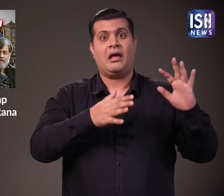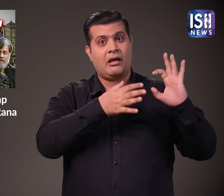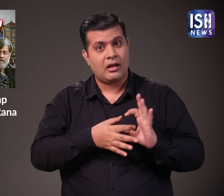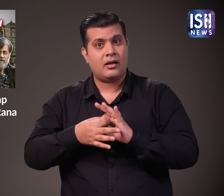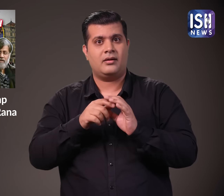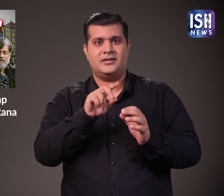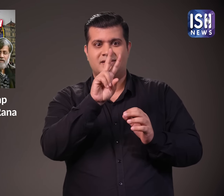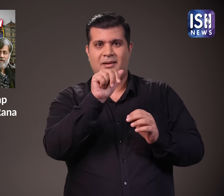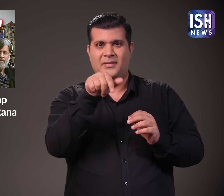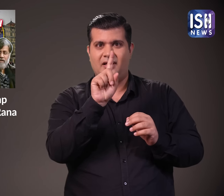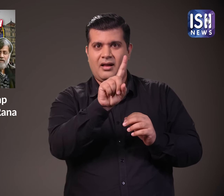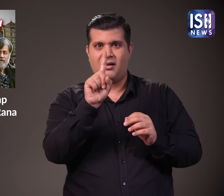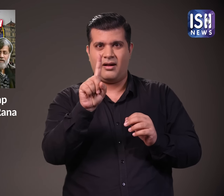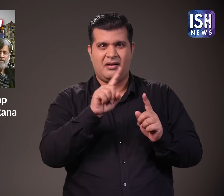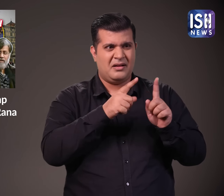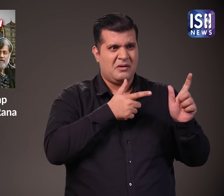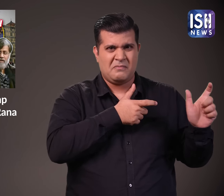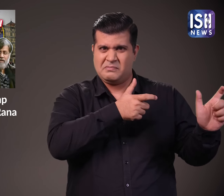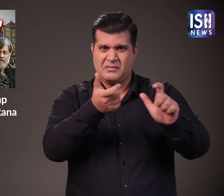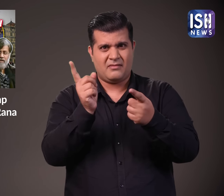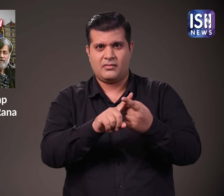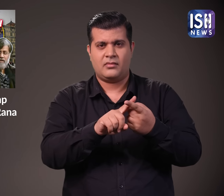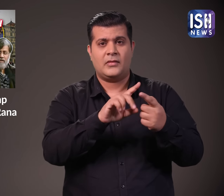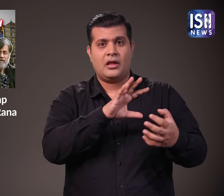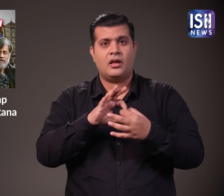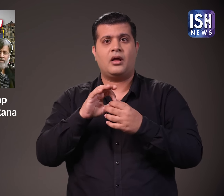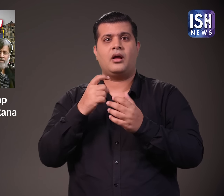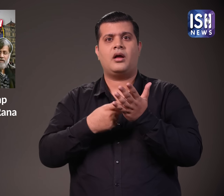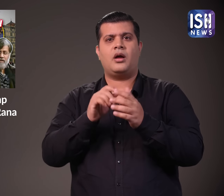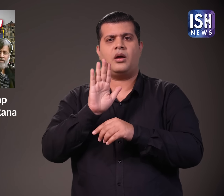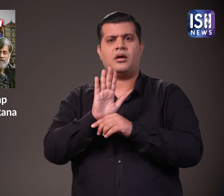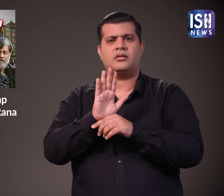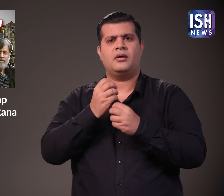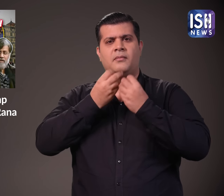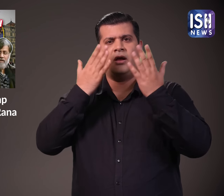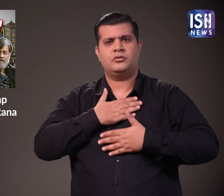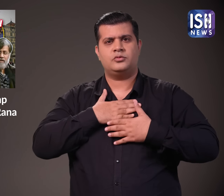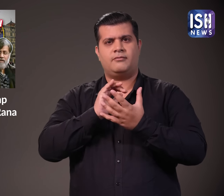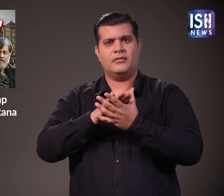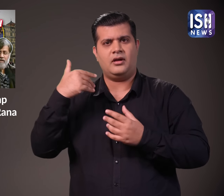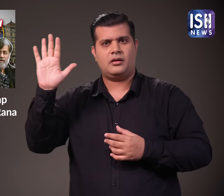Just after the 26/11 attacks, Rahul Gandhi had gone to attend his friend's function.